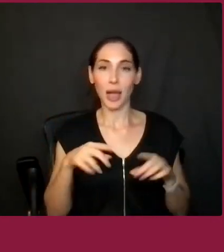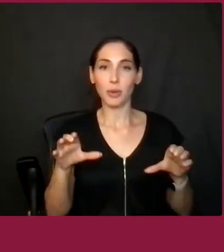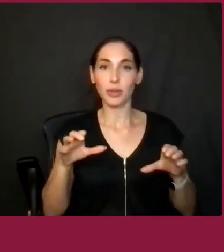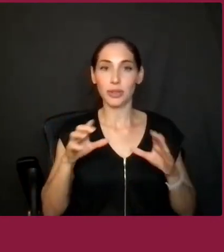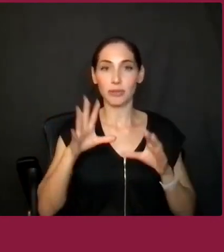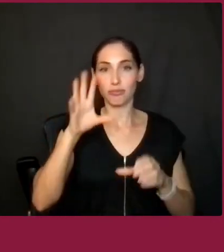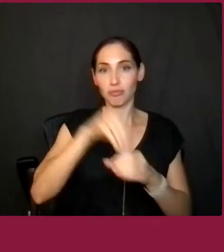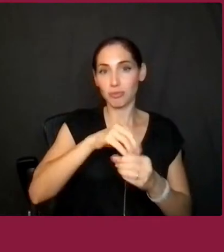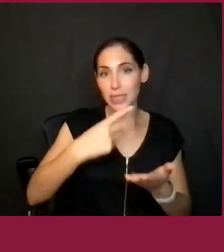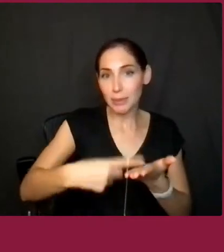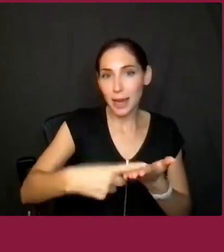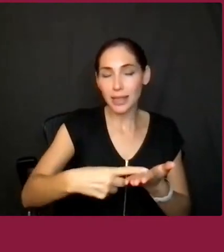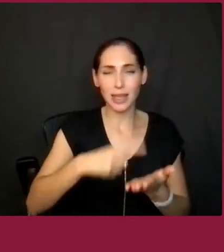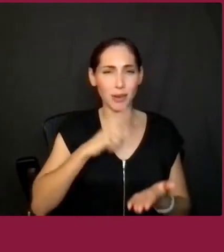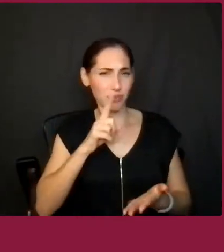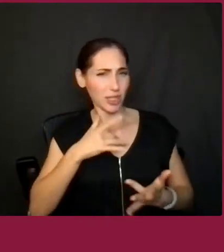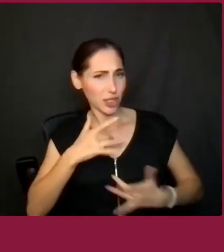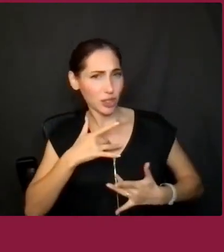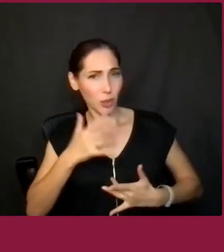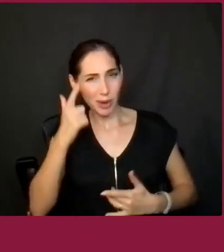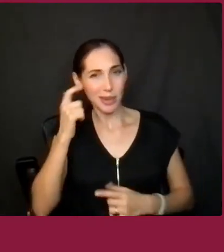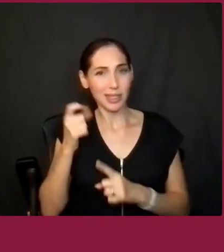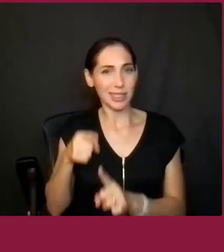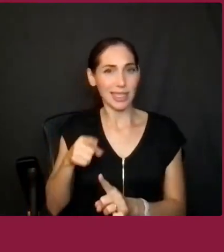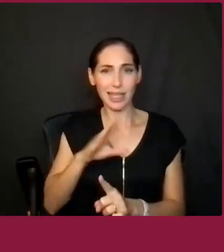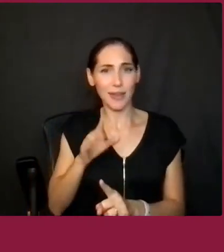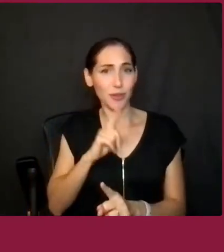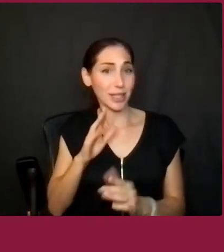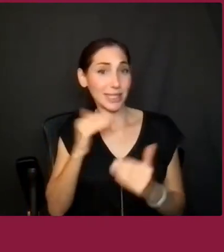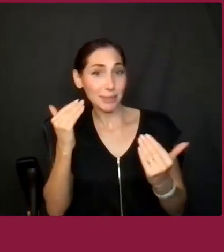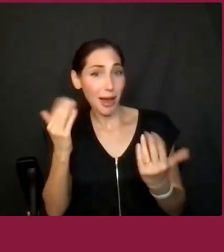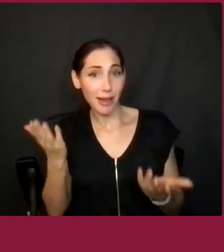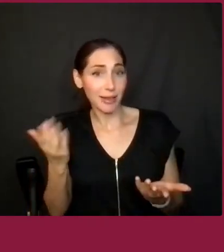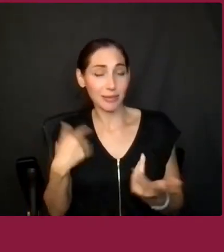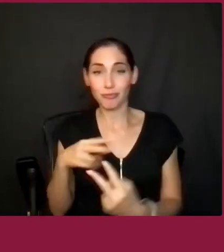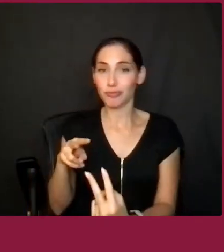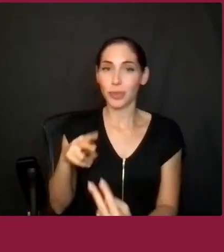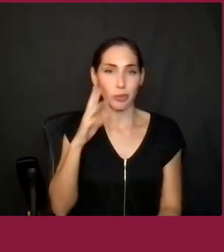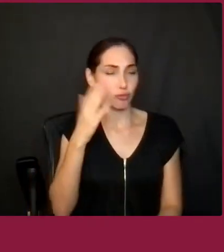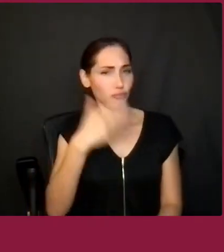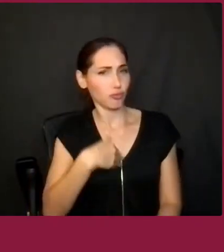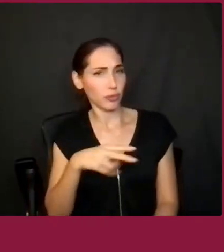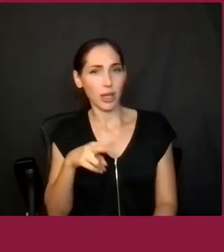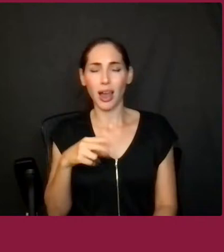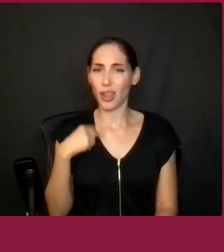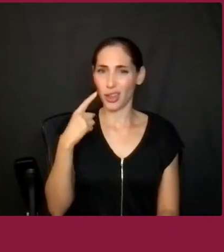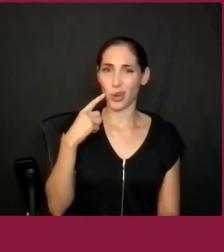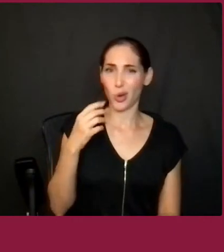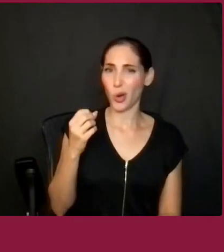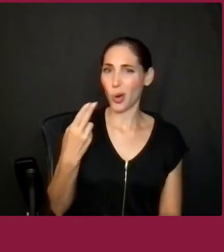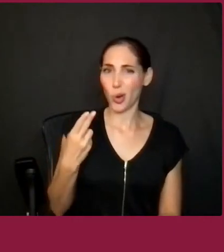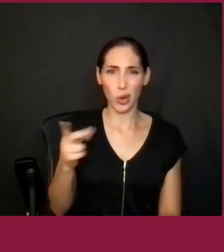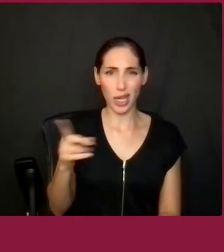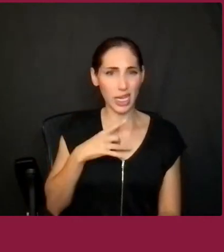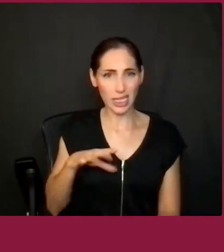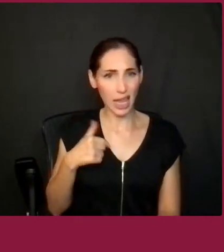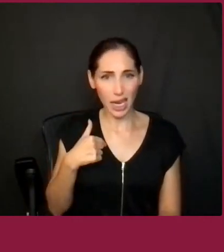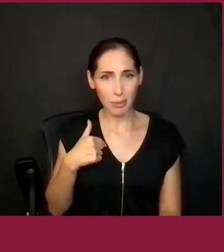I was very concerned, because he didn't really smile at me very much. And I thought, oh, good gracious, he's scary a little bit.